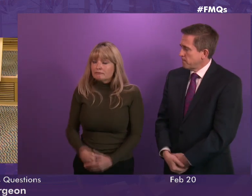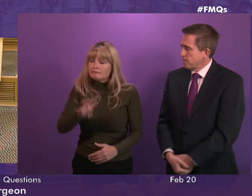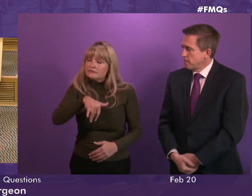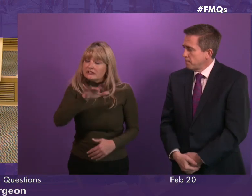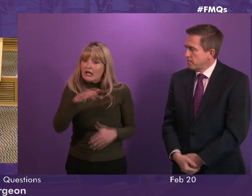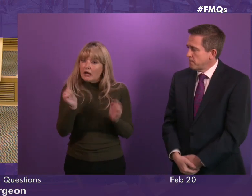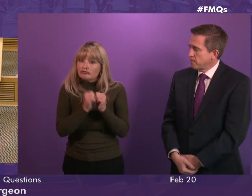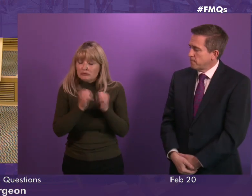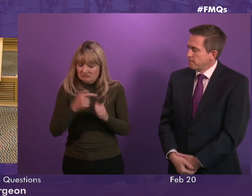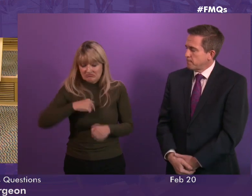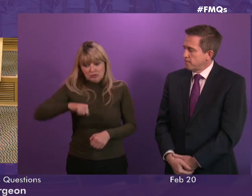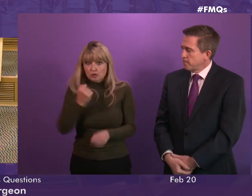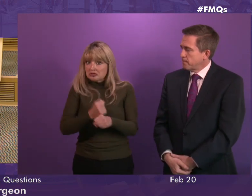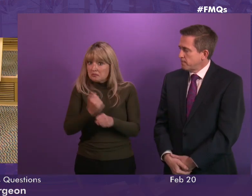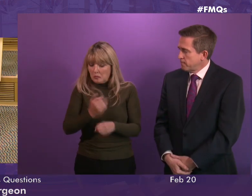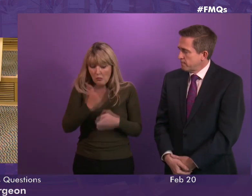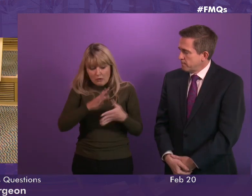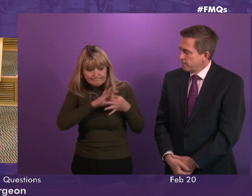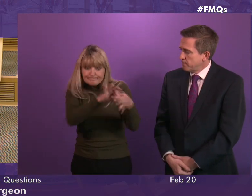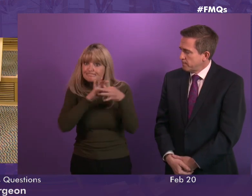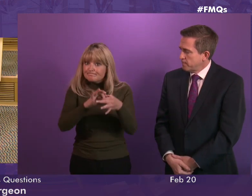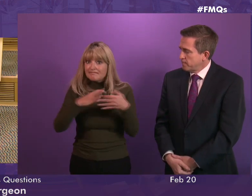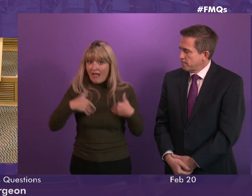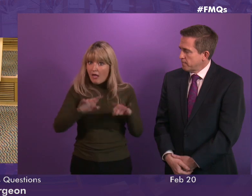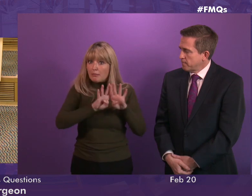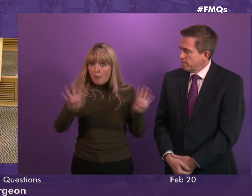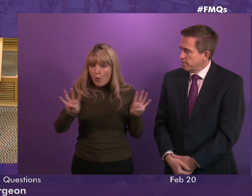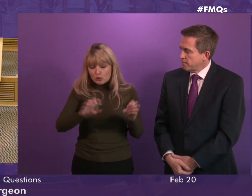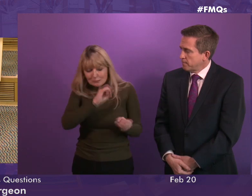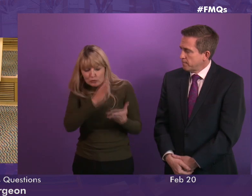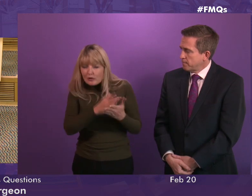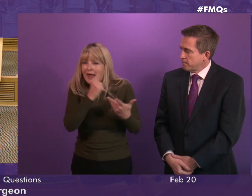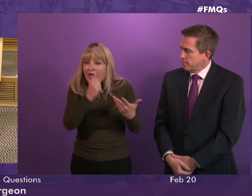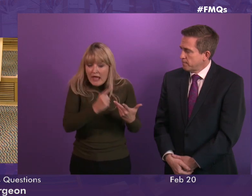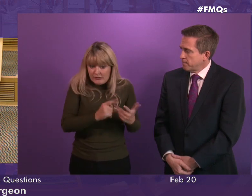works with health boards to enable the deployment of existing and new technologies, and the